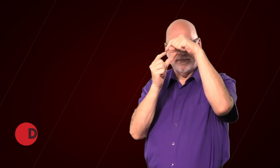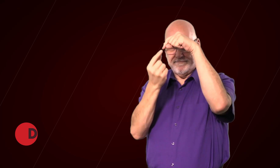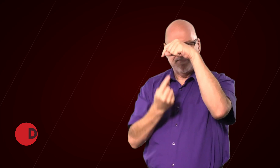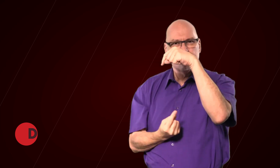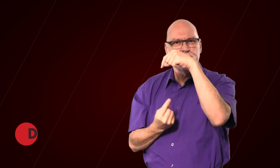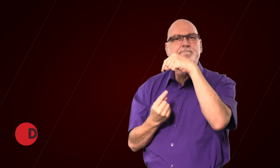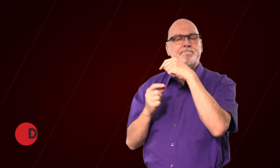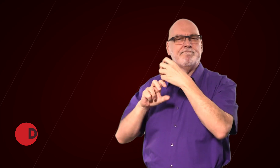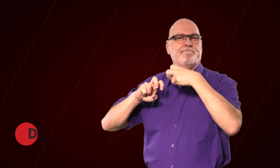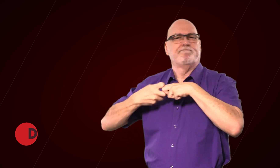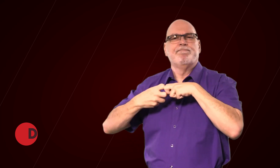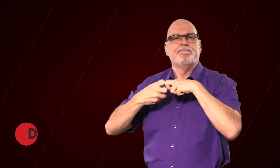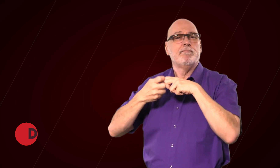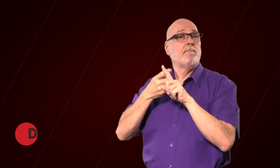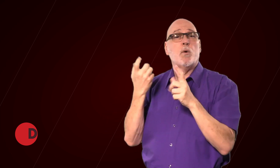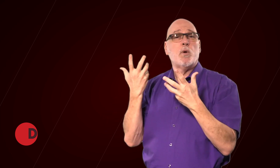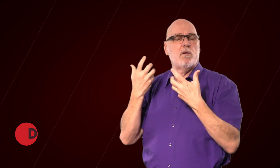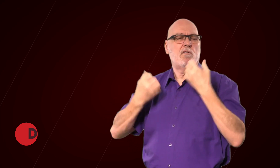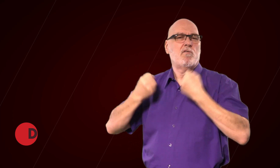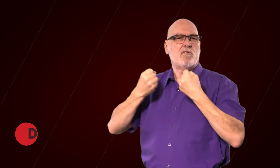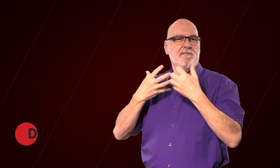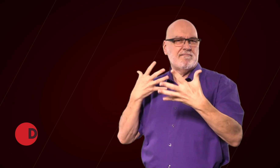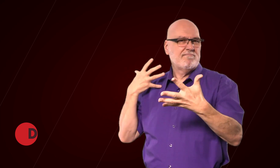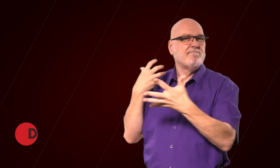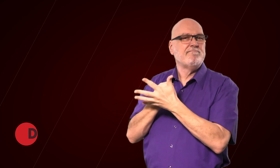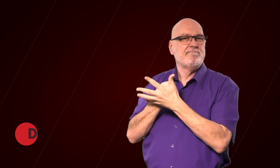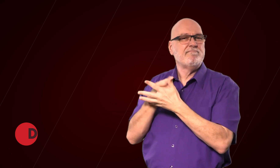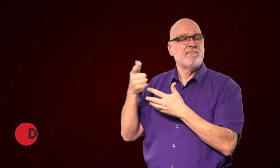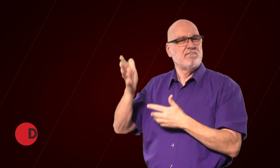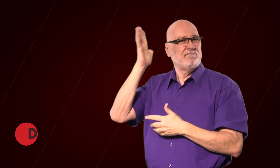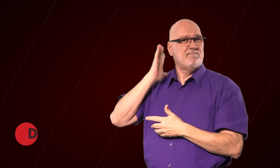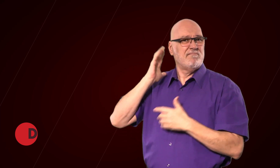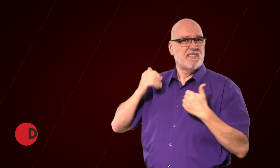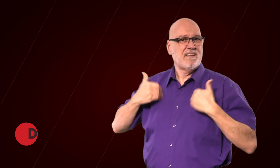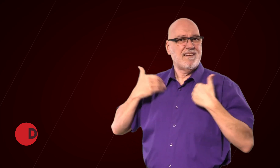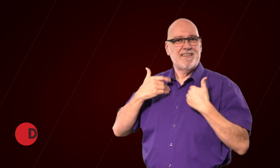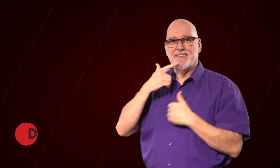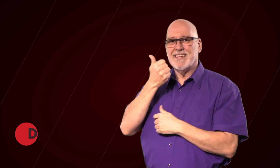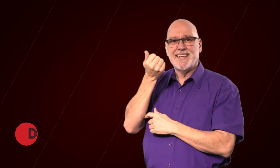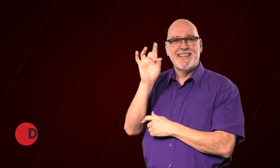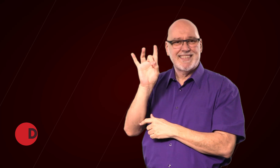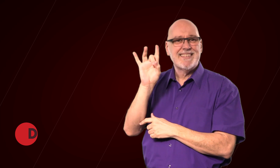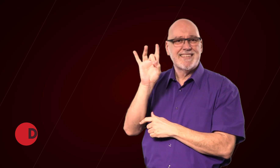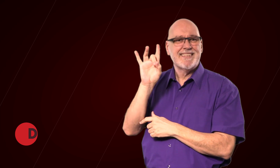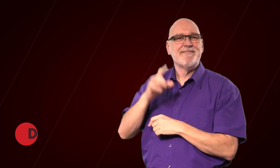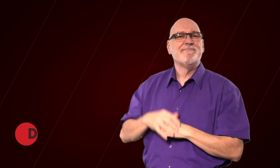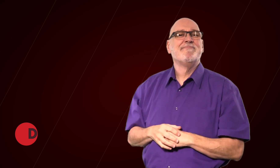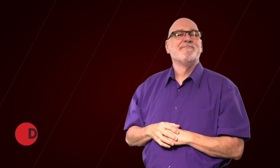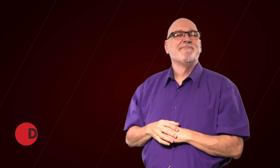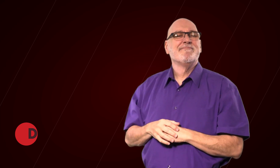an automobile accident when she was 18.